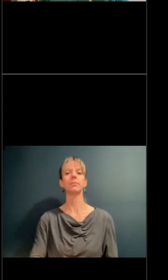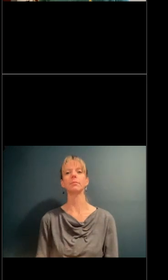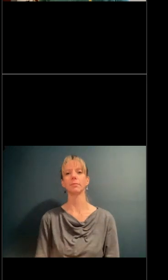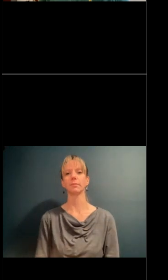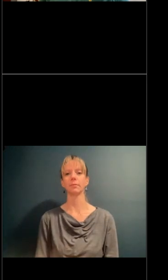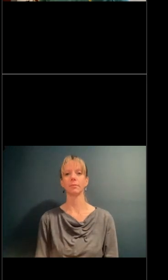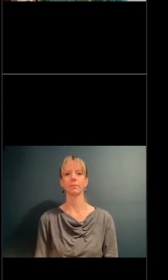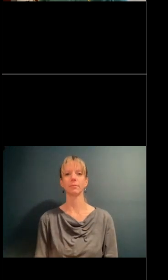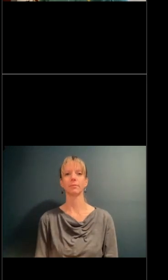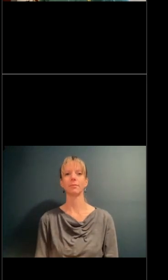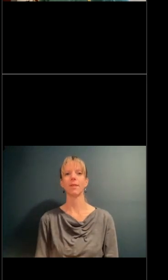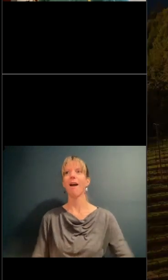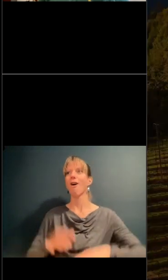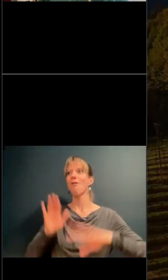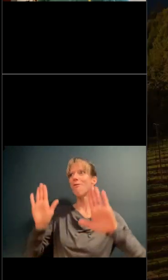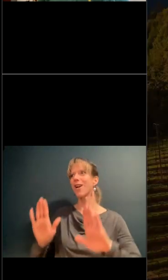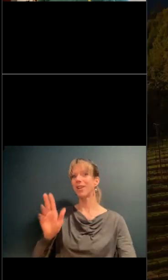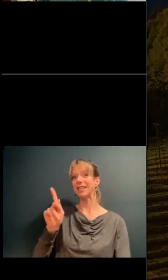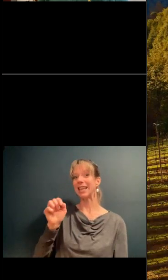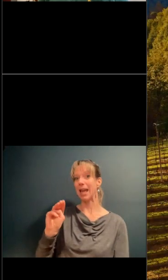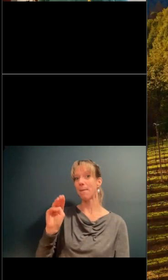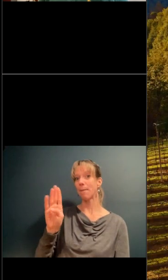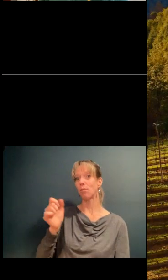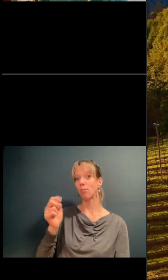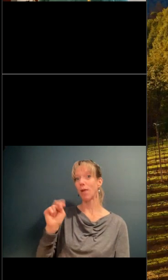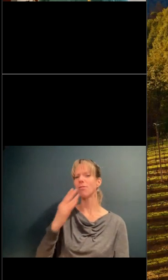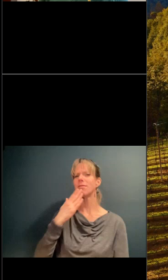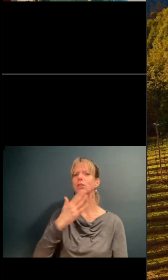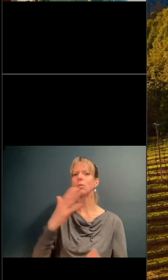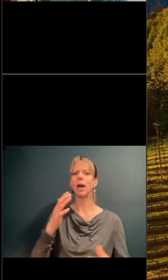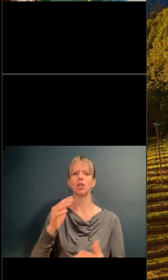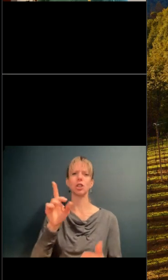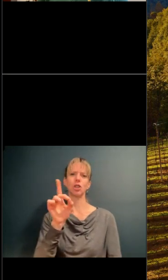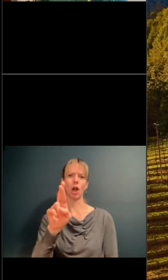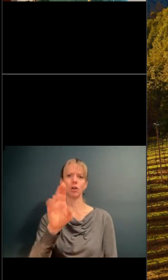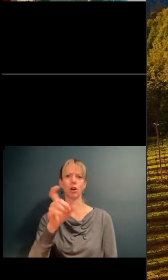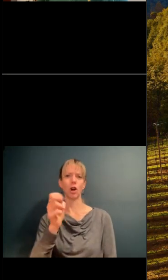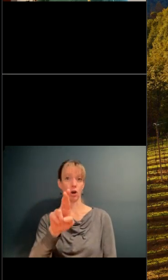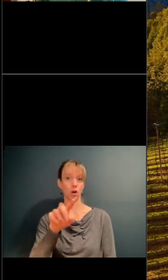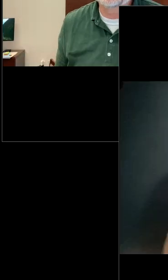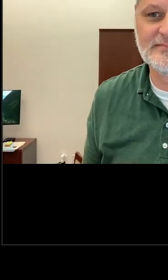Wonderful, this is Kim Brown, thank you so much Dr. Carter. If you have any questions please feel